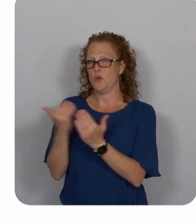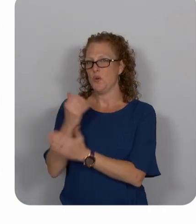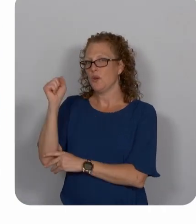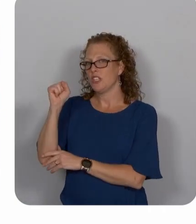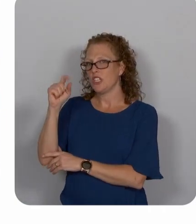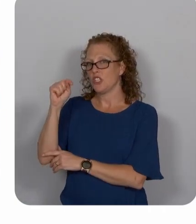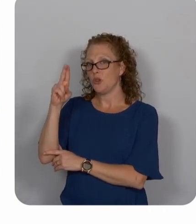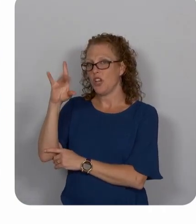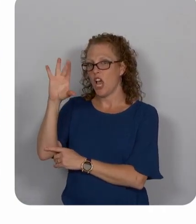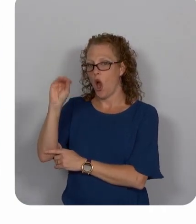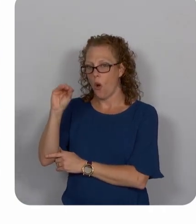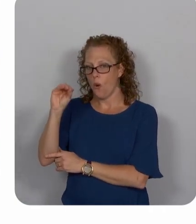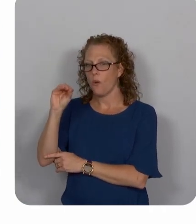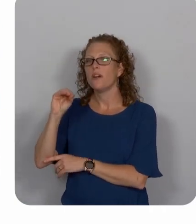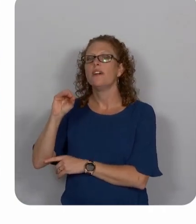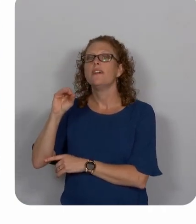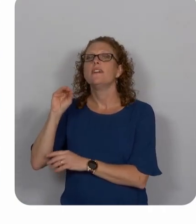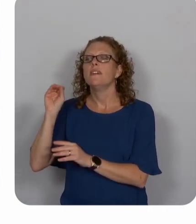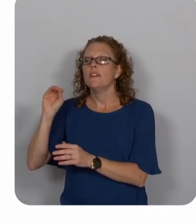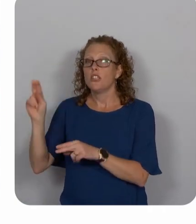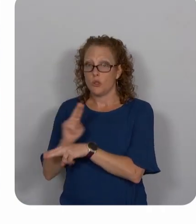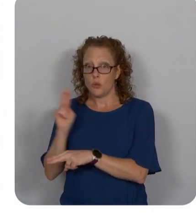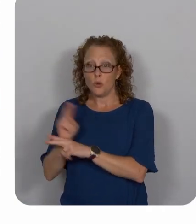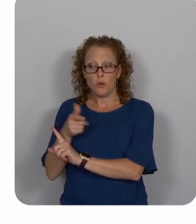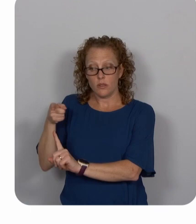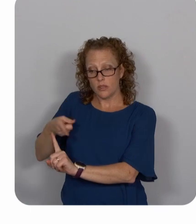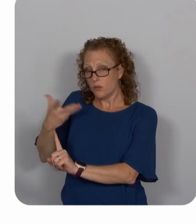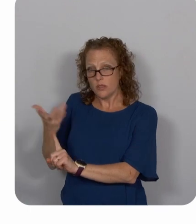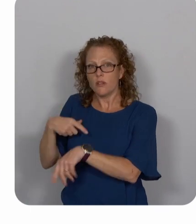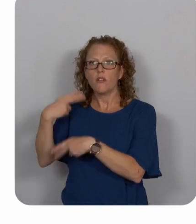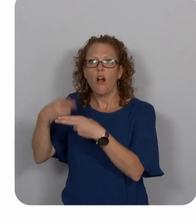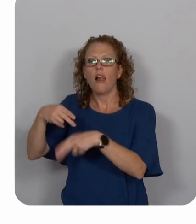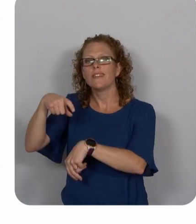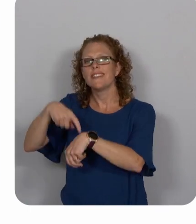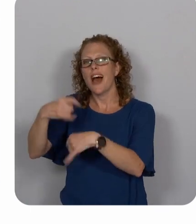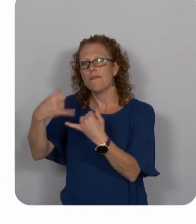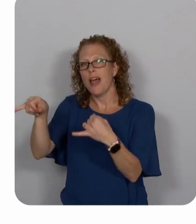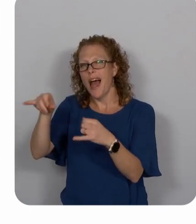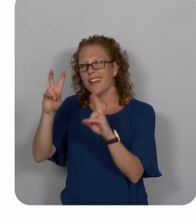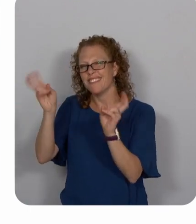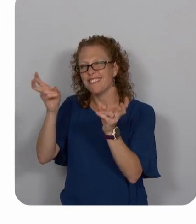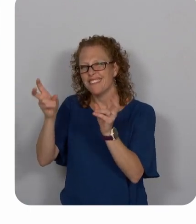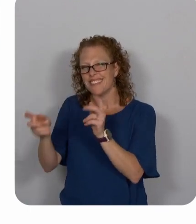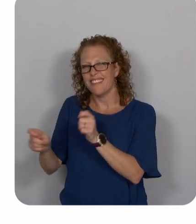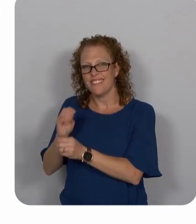The Timeline Editor. This will be a much easier way of working with animation clips